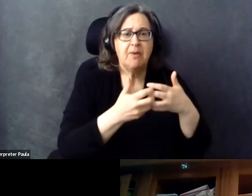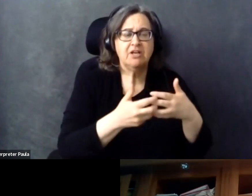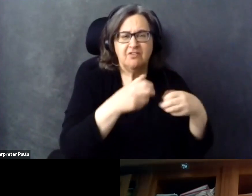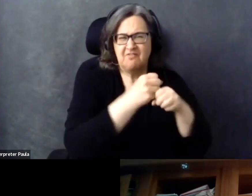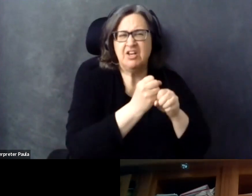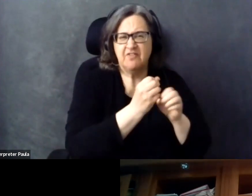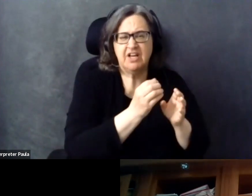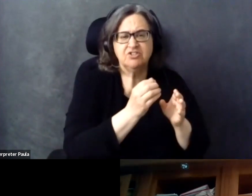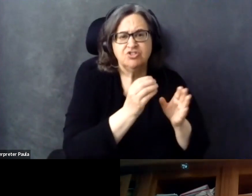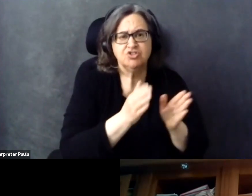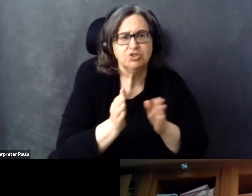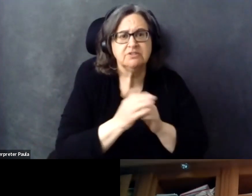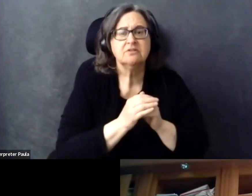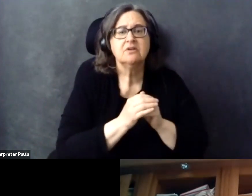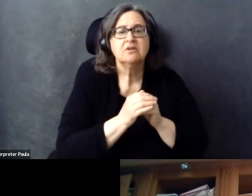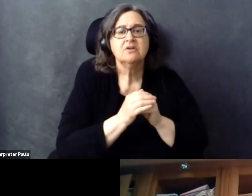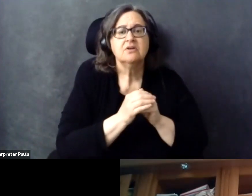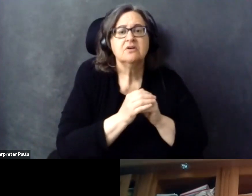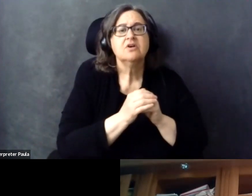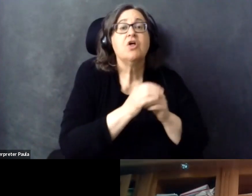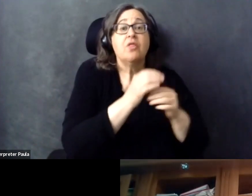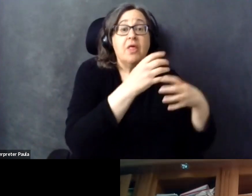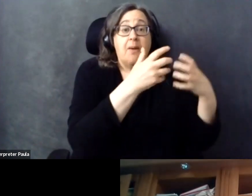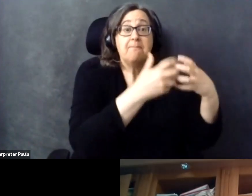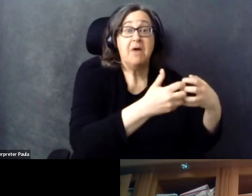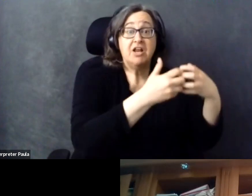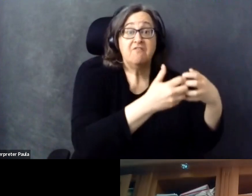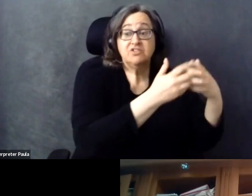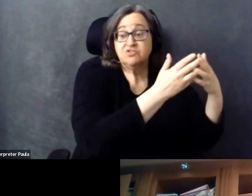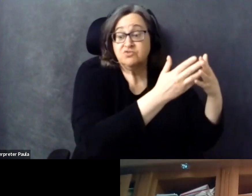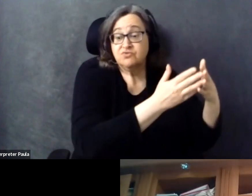so o produce with circulate in the market. There are obligations